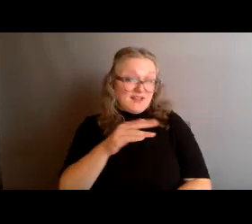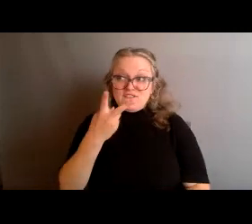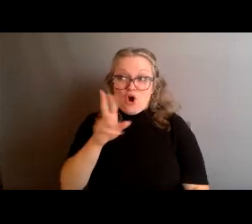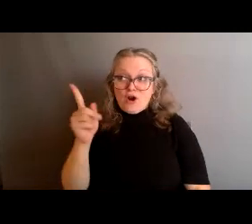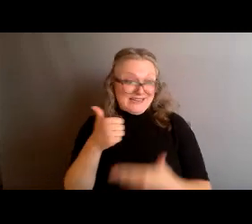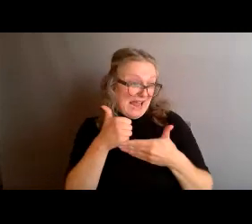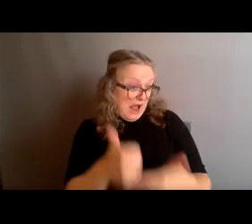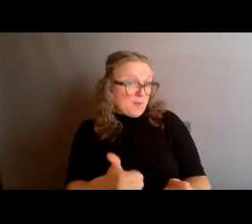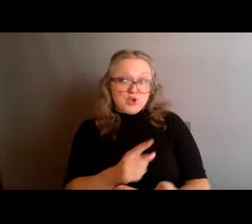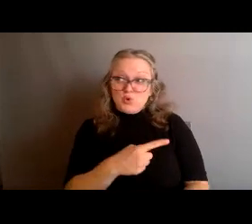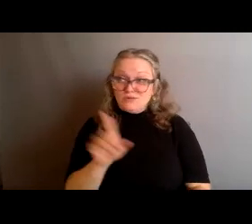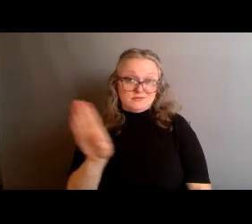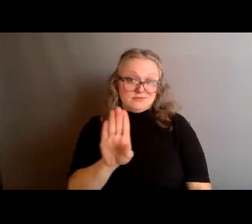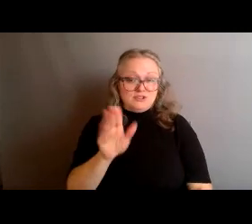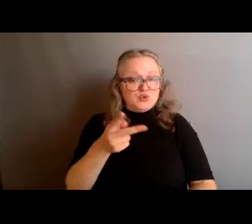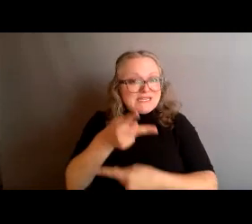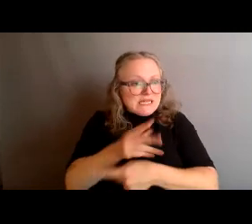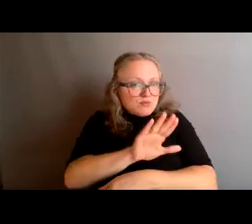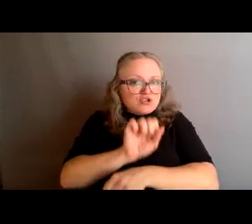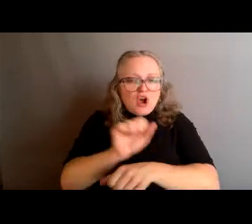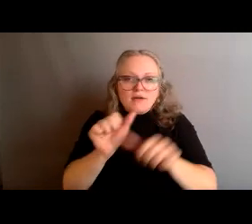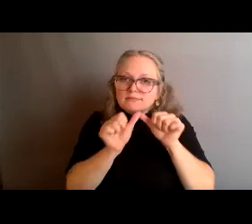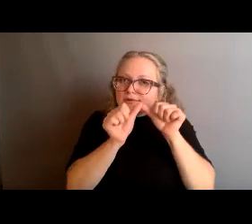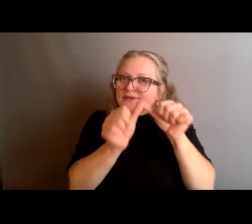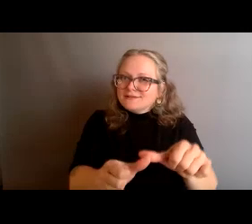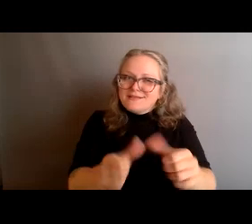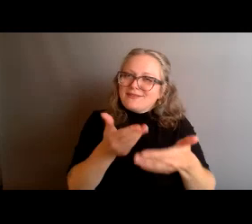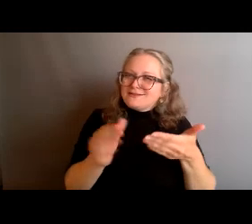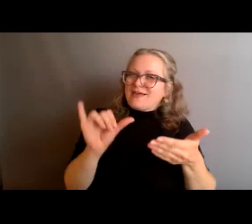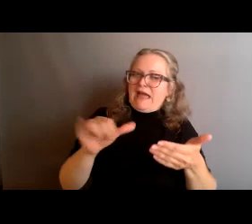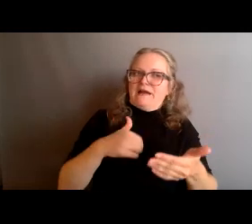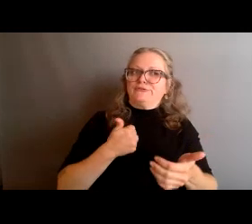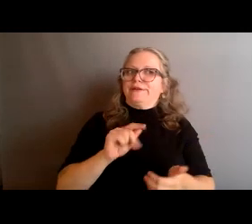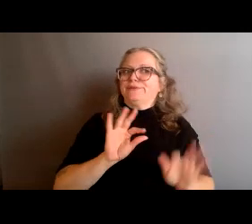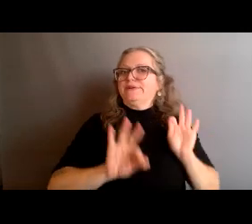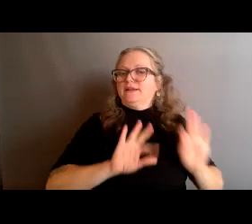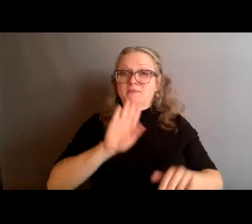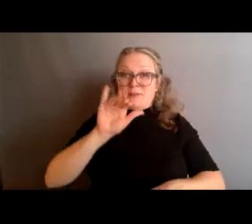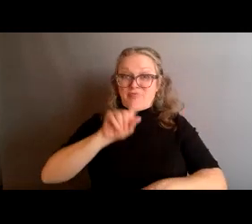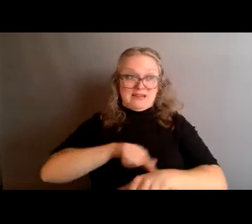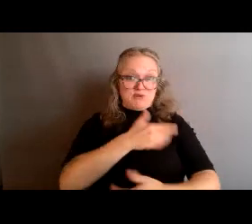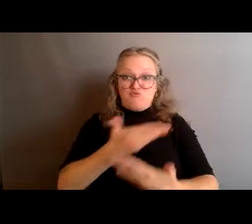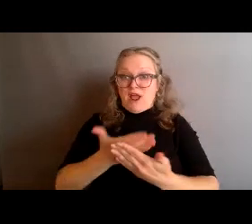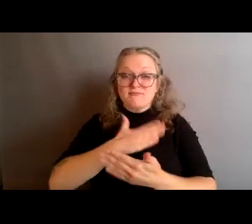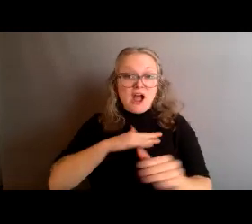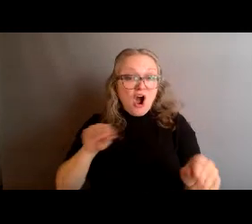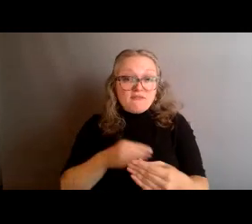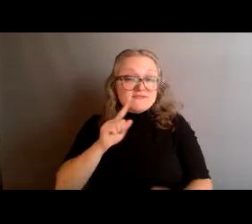to to keep a job, hold a job, keep a job and stuff like that. Because by the time they're in my office for hearing. Aids. It's a pretty big deal.